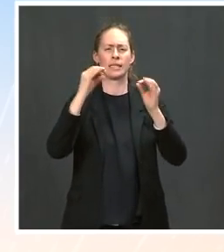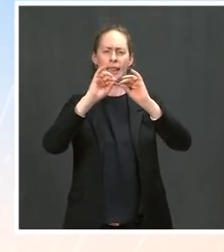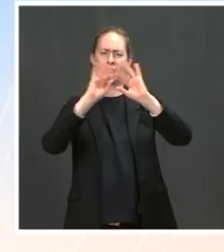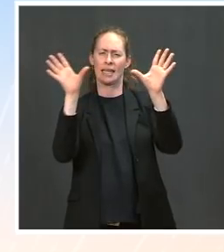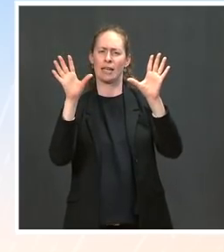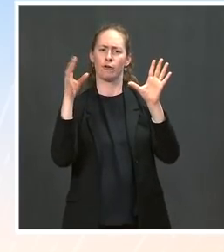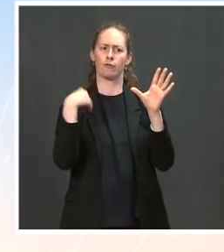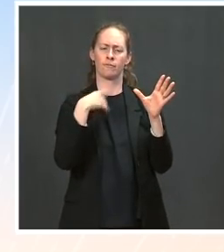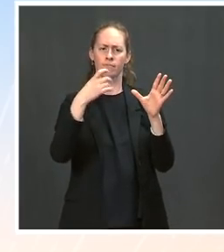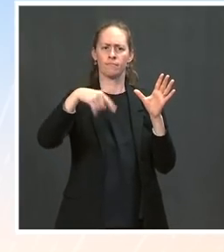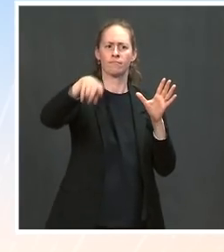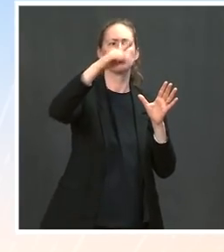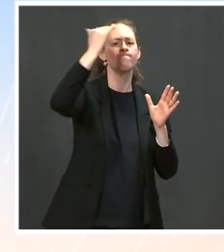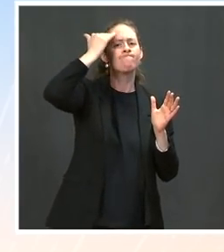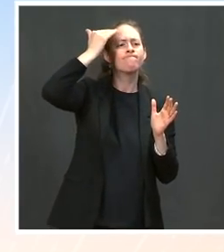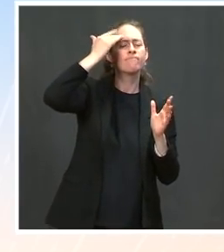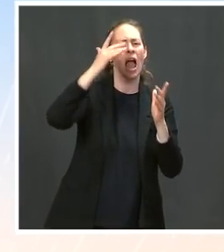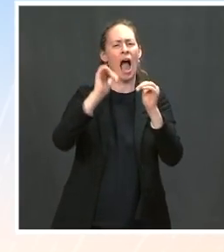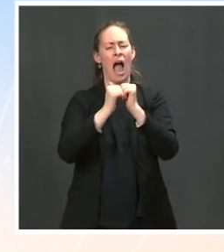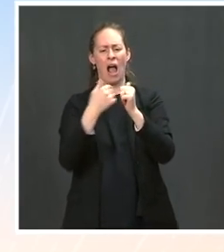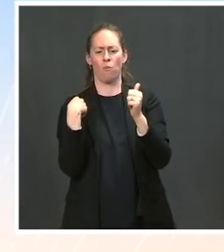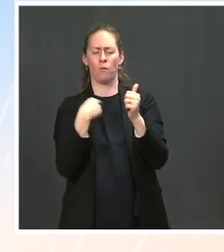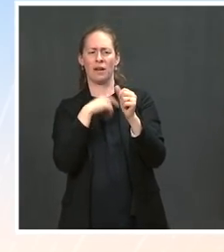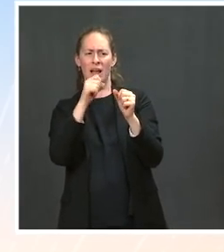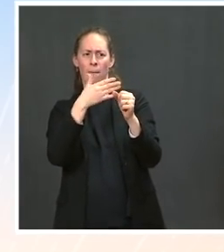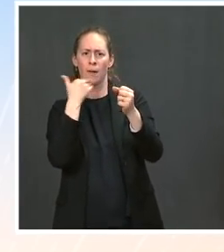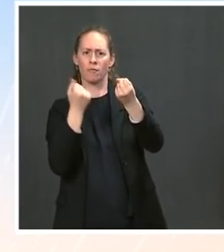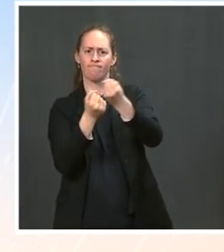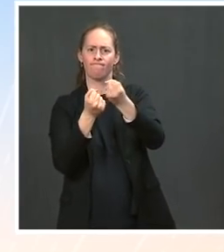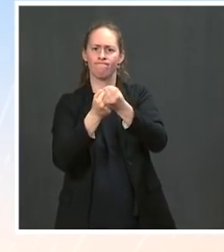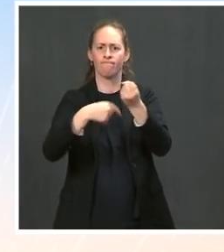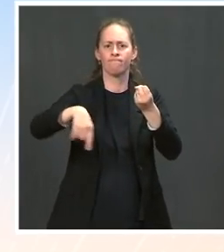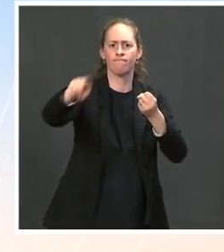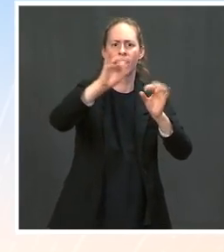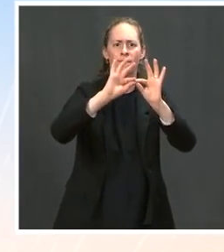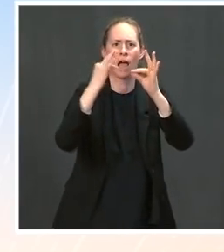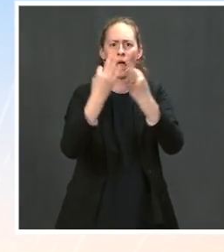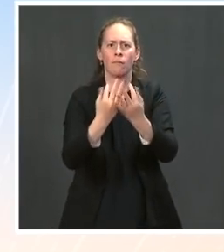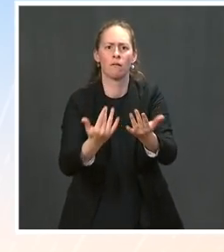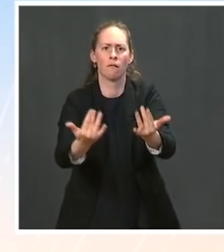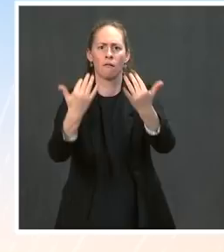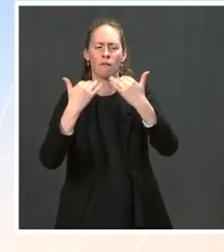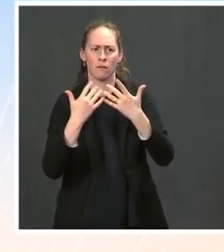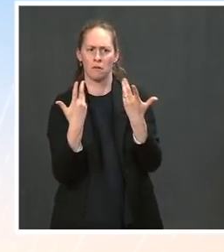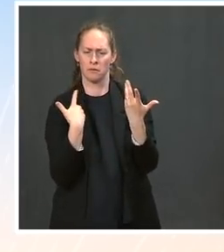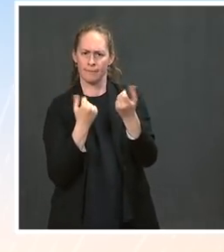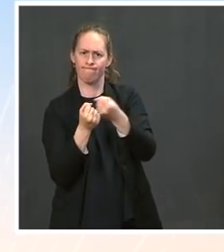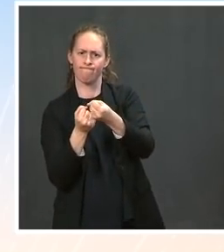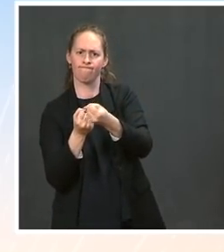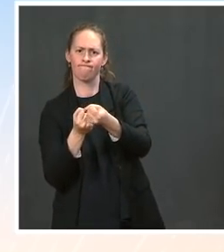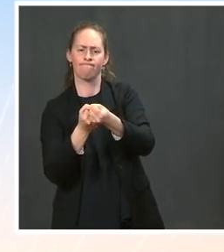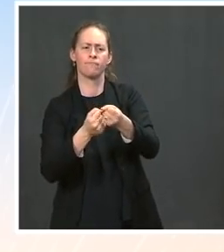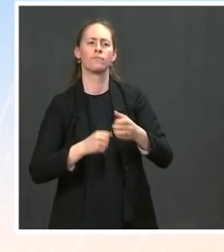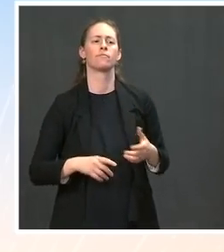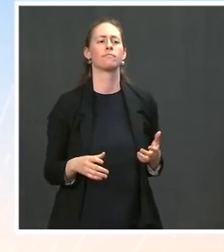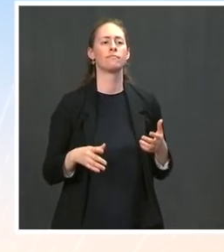even if they weren't digested initially on Friday. You know, I would say that, one, we'll set that cap; two, we wanted to assess --